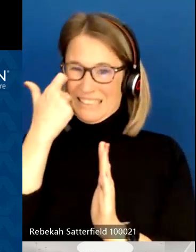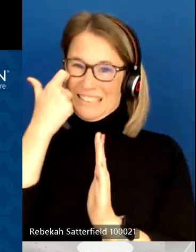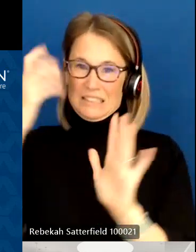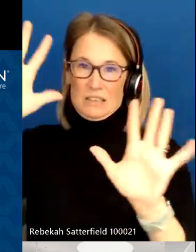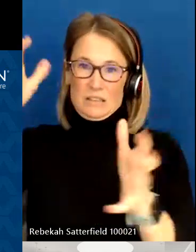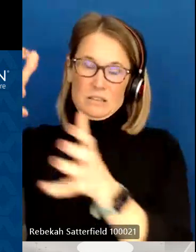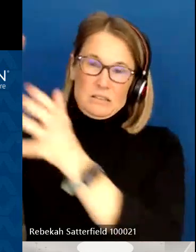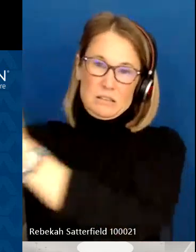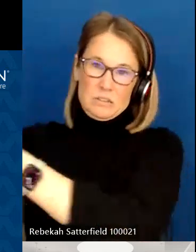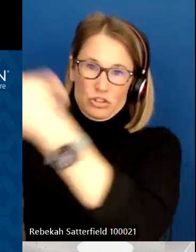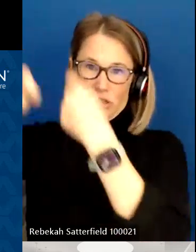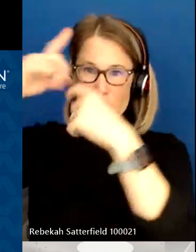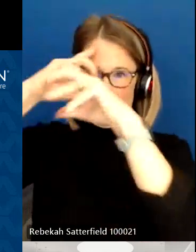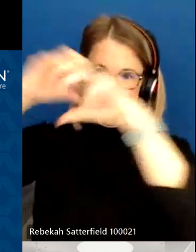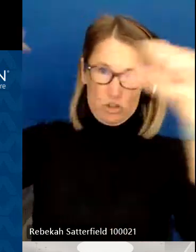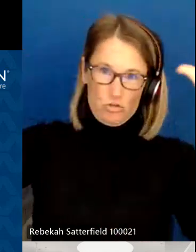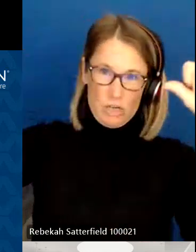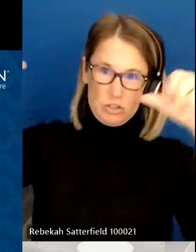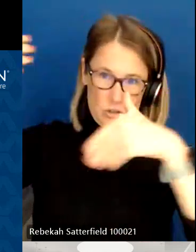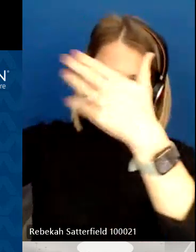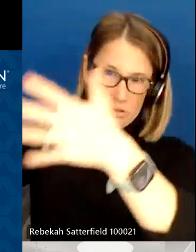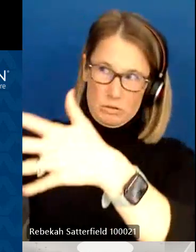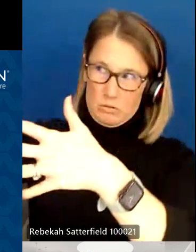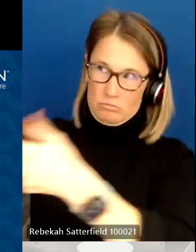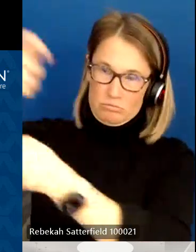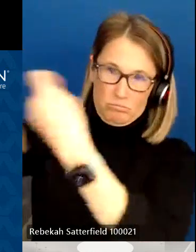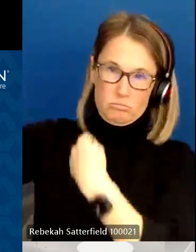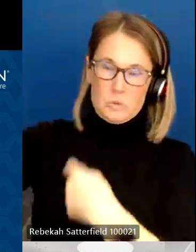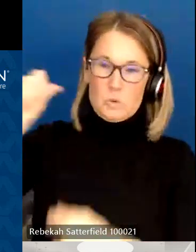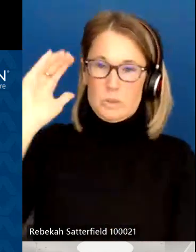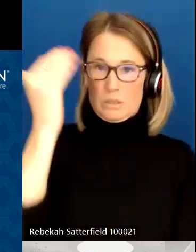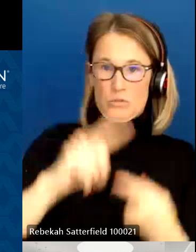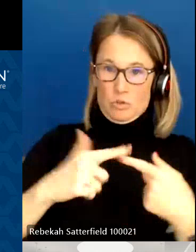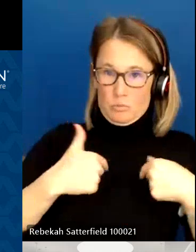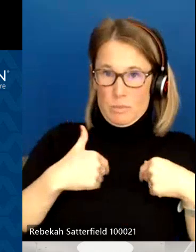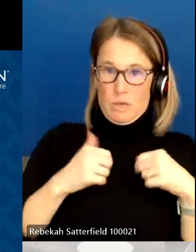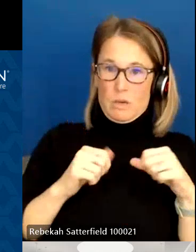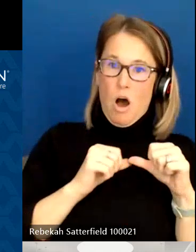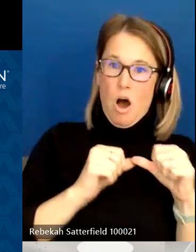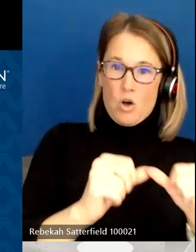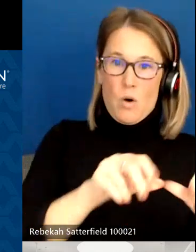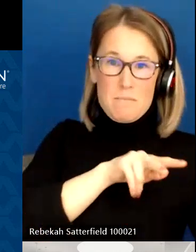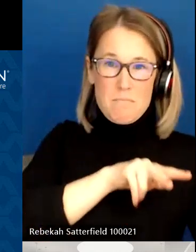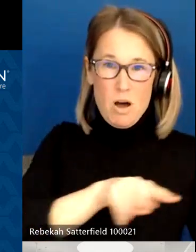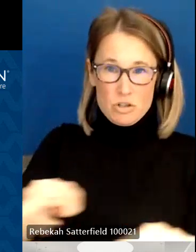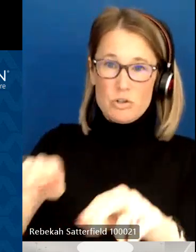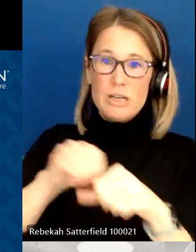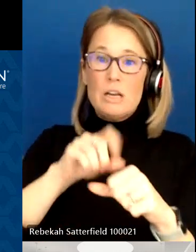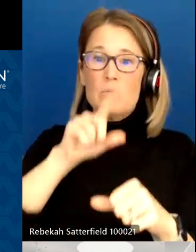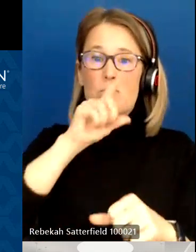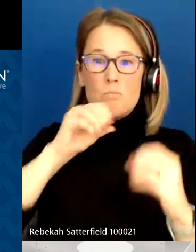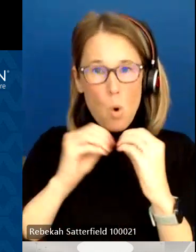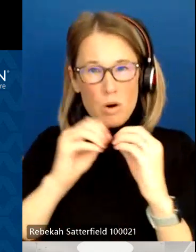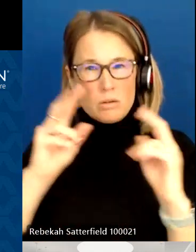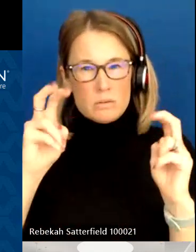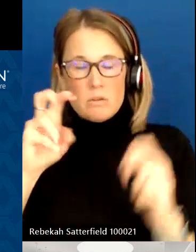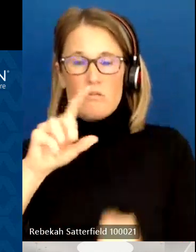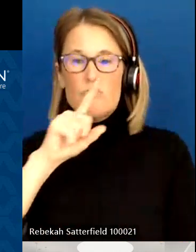it seems to me that ongoing monitoring in a more real-time basis that invites um complaints to be